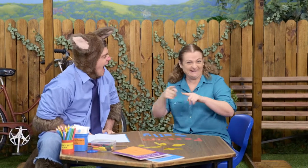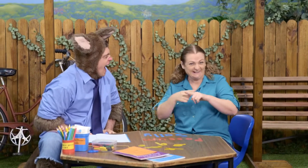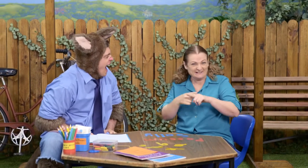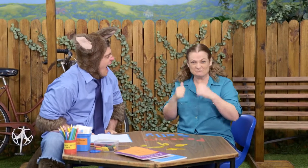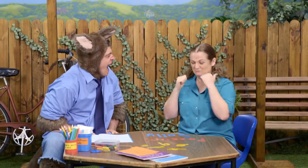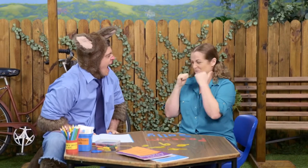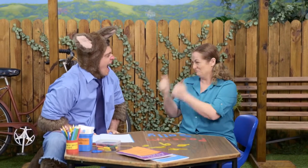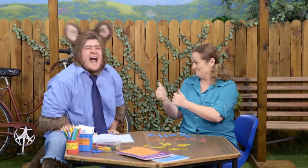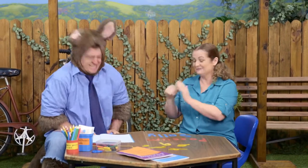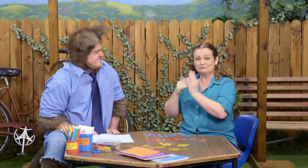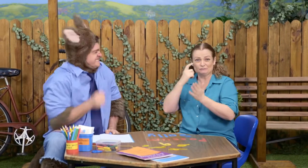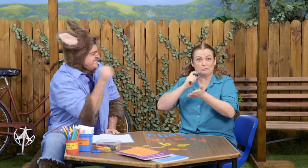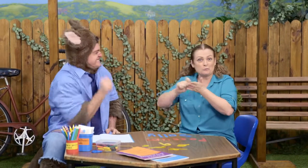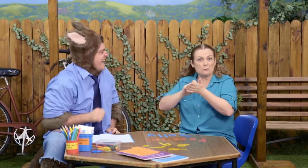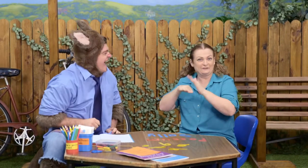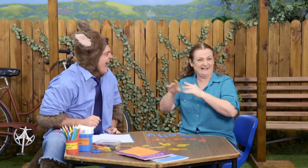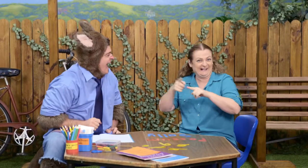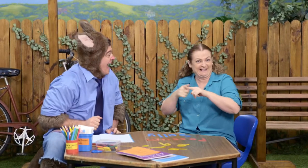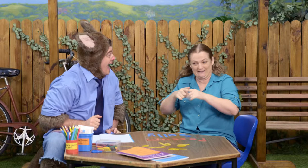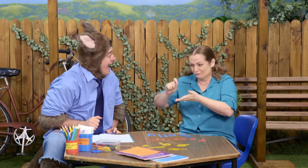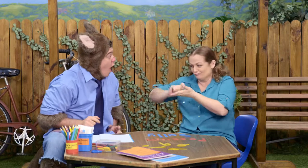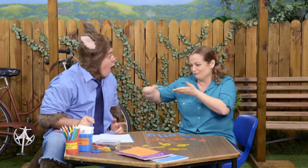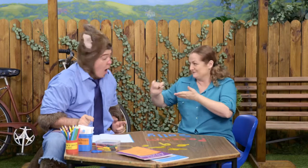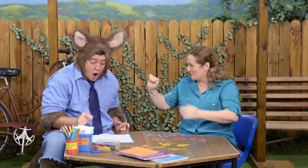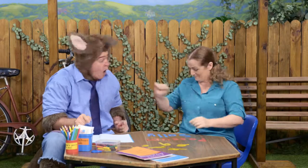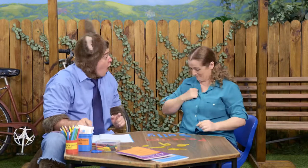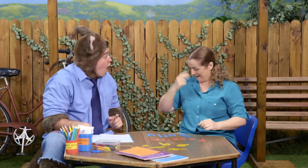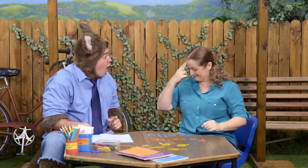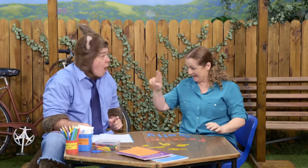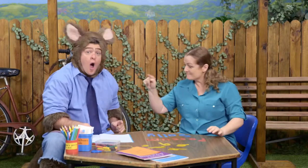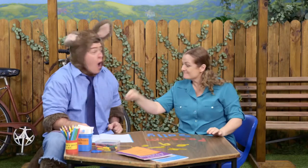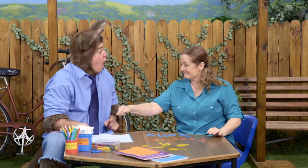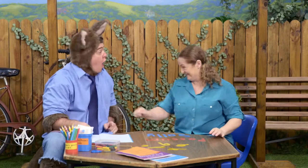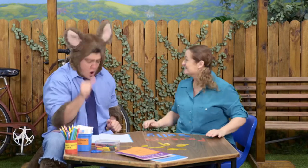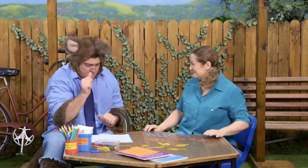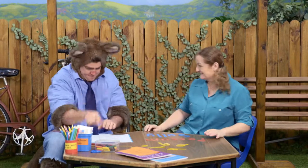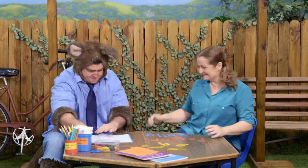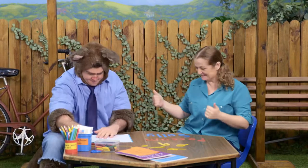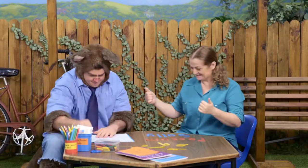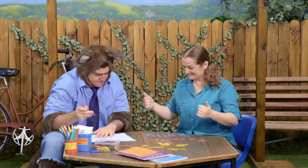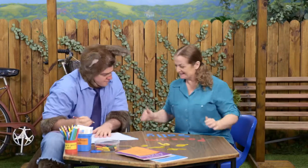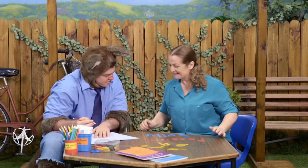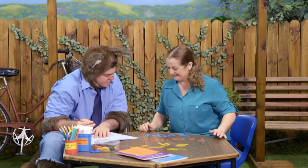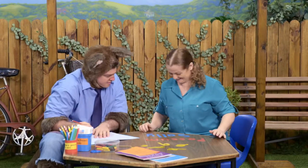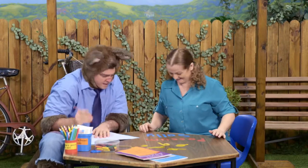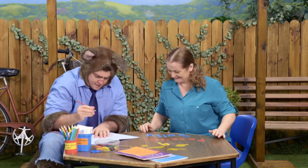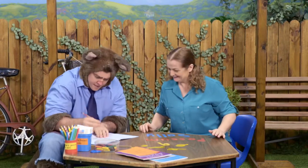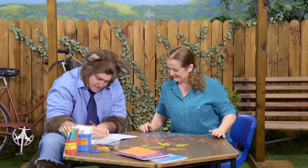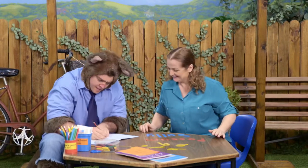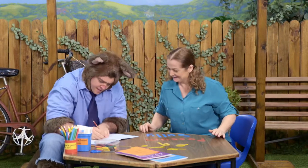You've managed to arrange the letters into an English word! Can you write my name in English, in your book? OK.